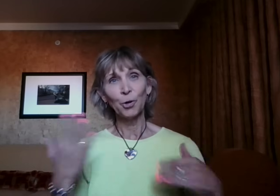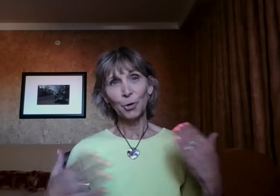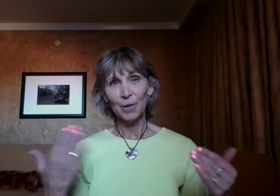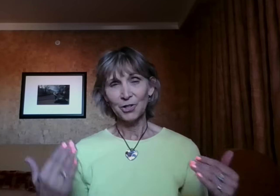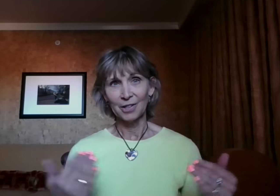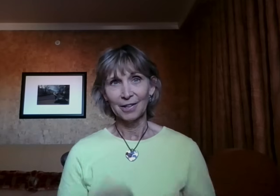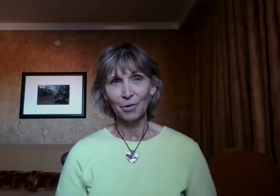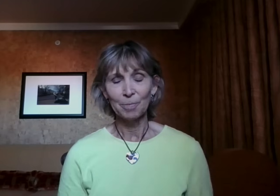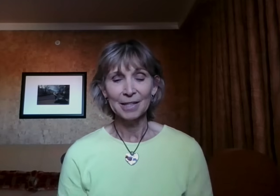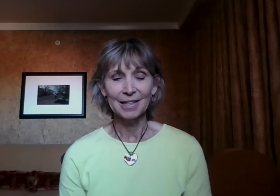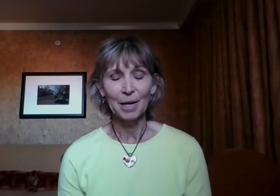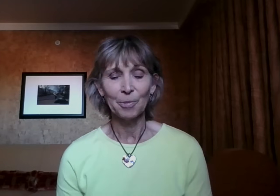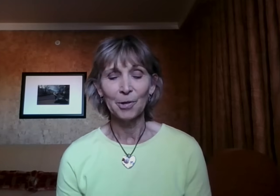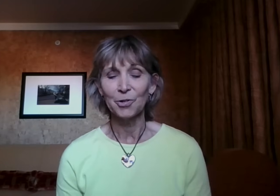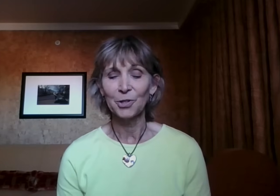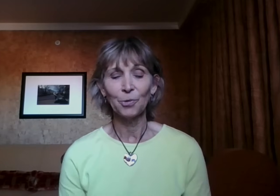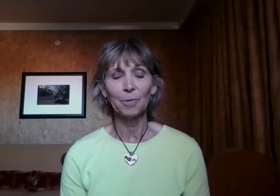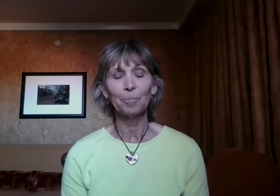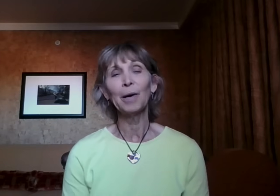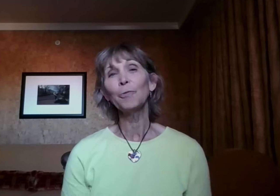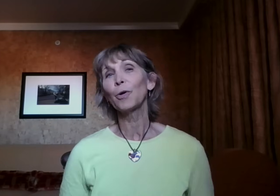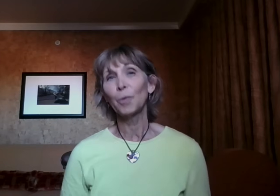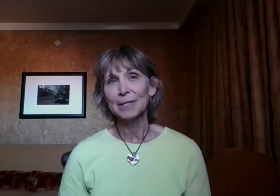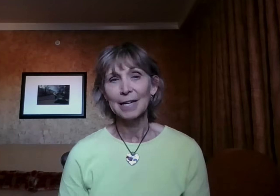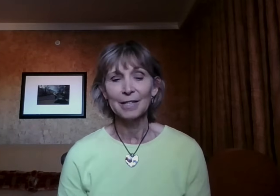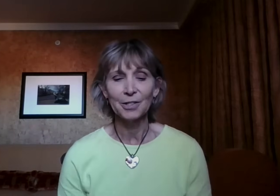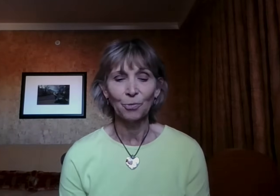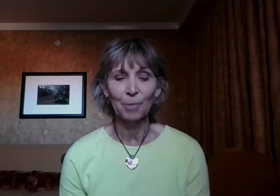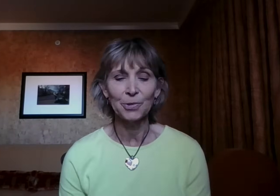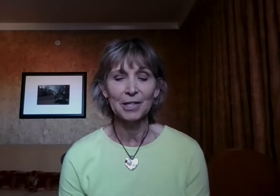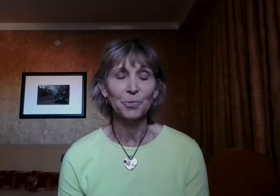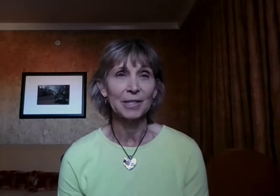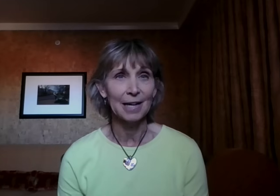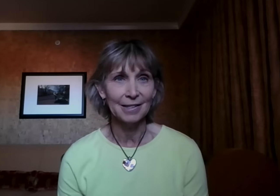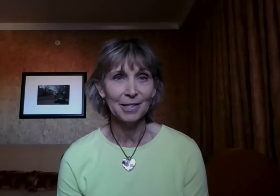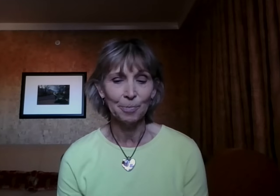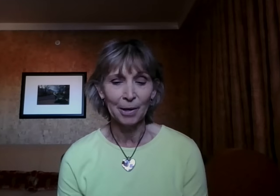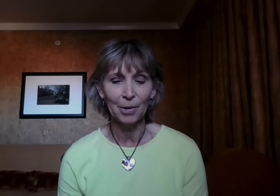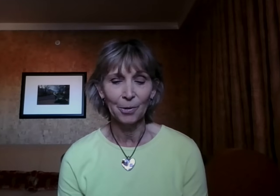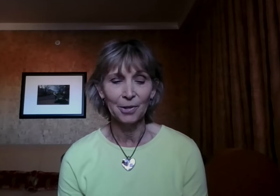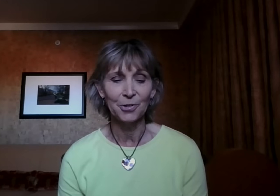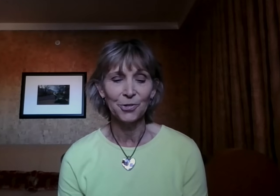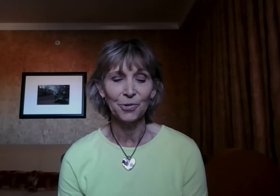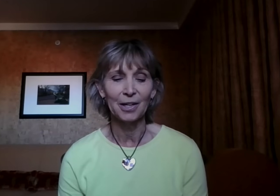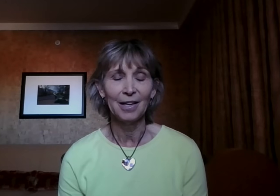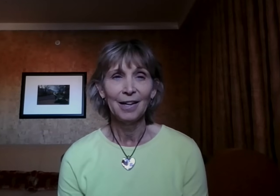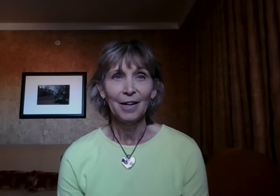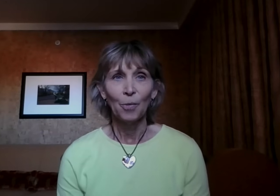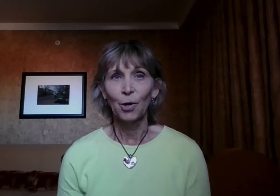So for your question and going back to the complimentary, so biopharma Wisconsin represents Wisconsin's bio health industry,